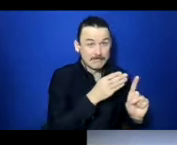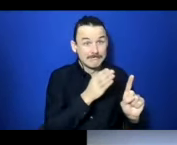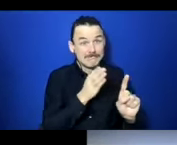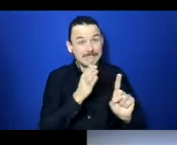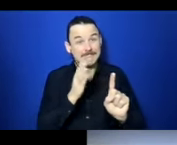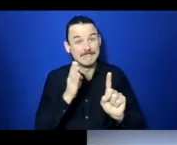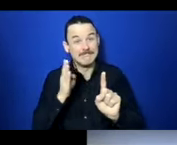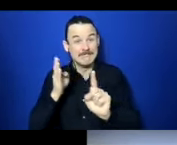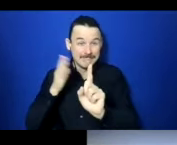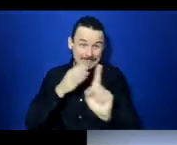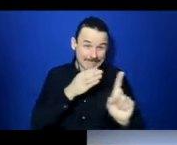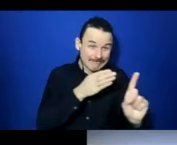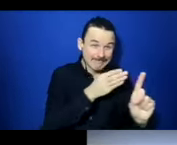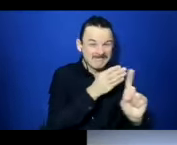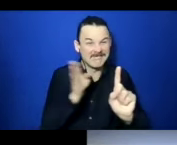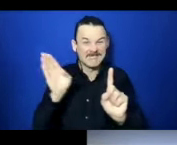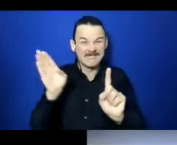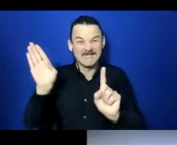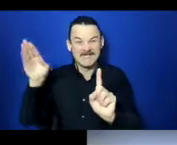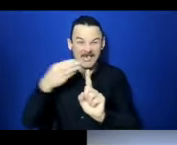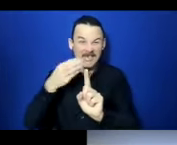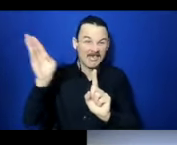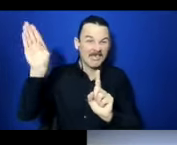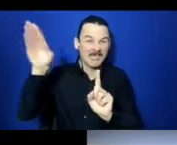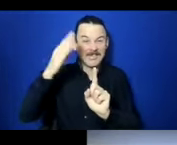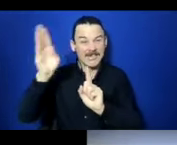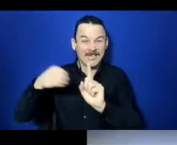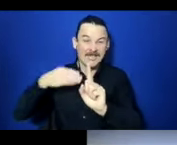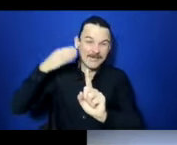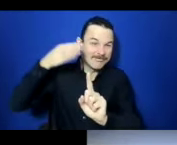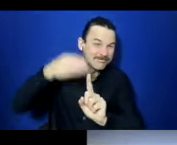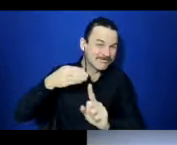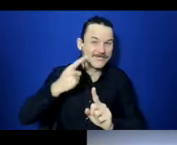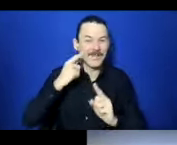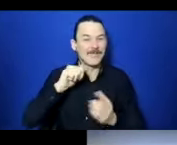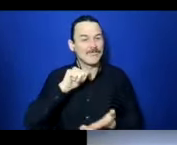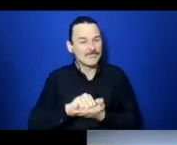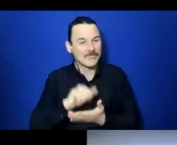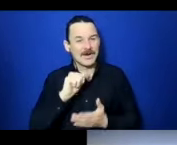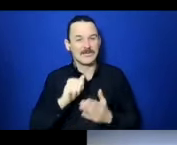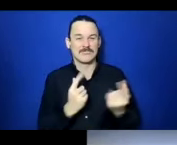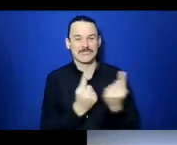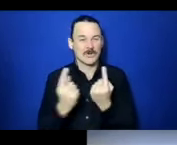just keep growing and and developing your ideas but I’d say to everybody who's thinking about